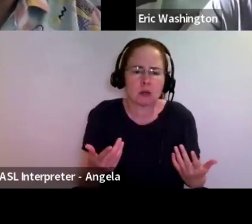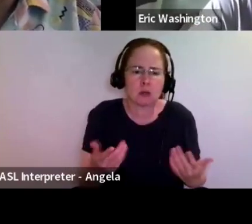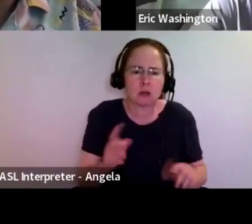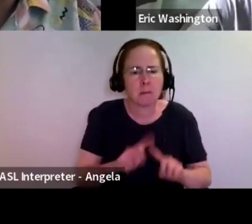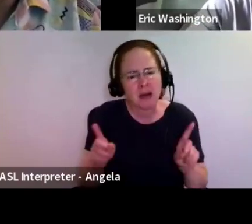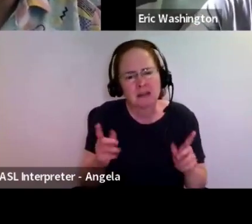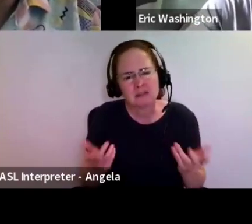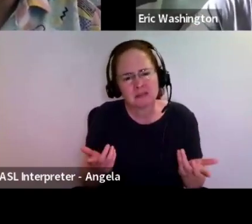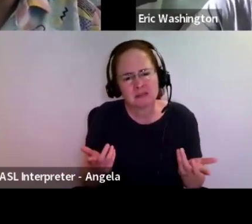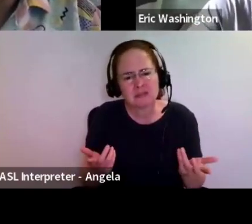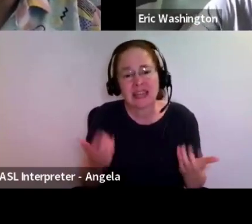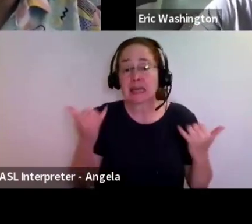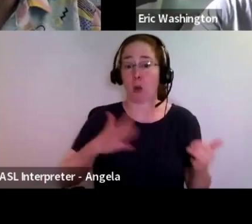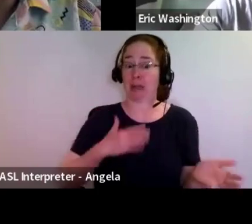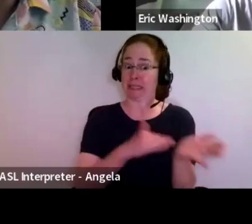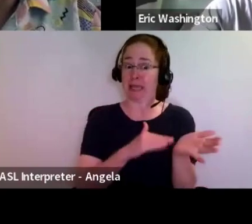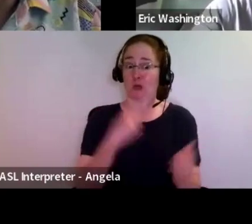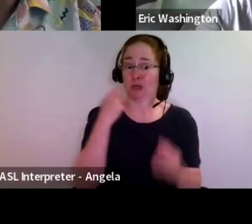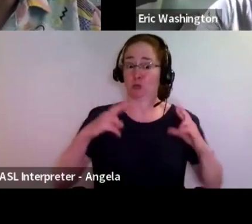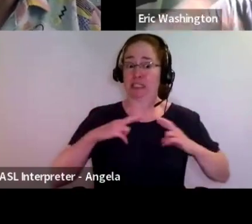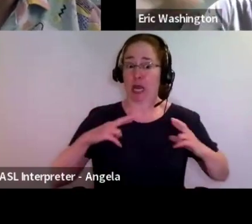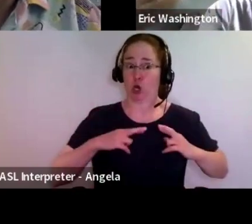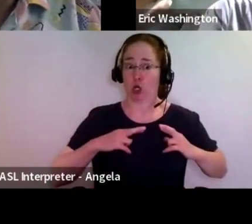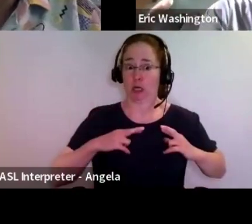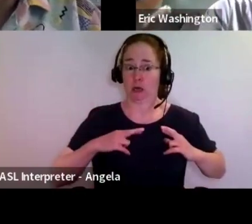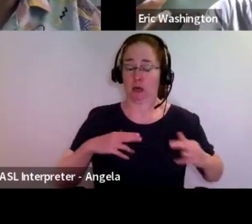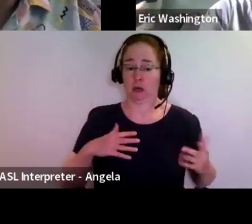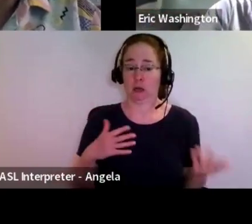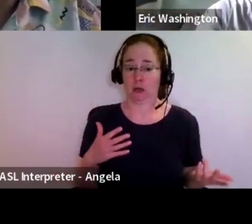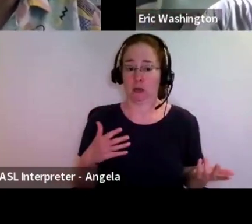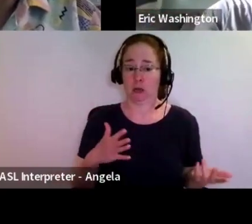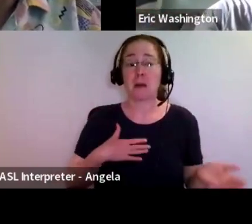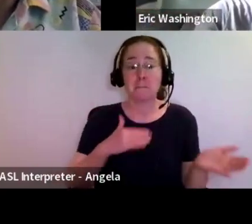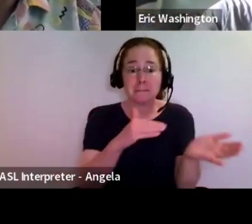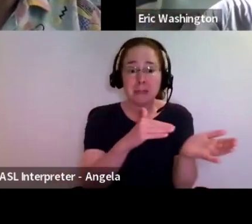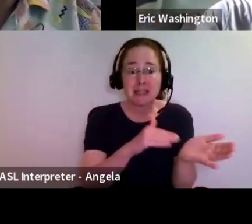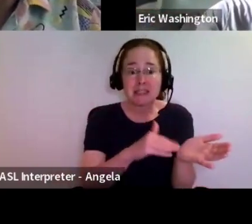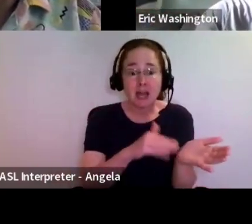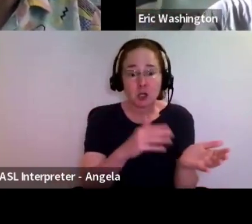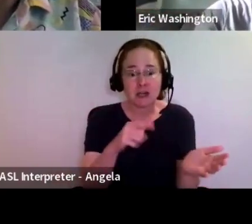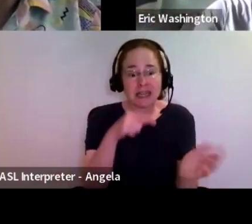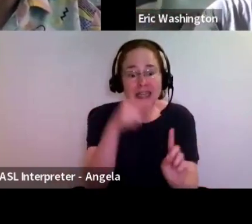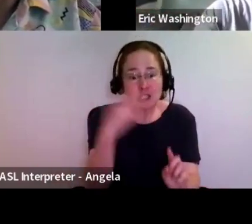know, my doctor just retired. You. Is the reason why, you know, my cancer kind of slowed down. So now I'll have to go